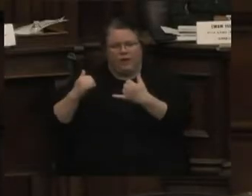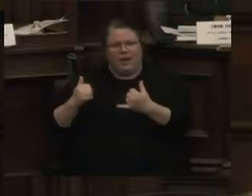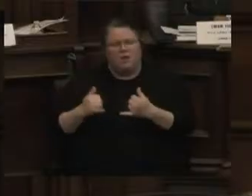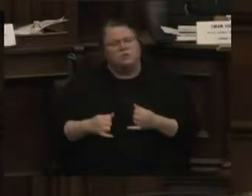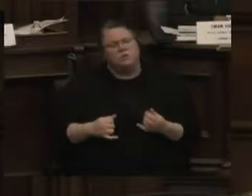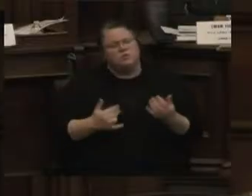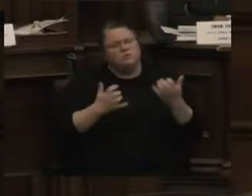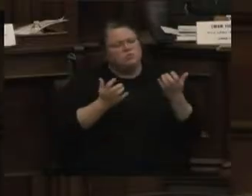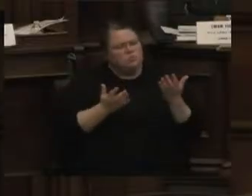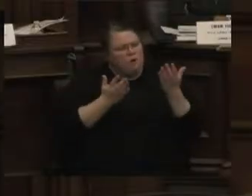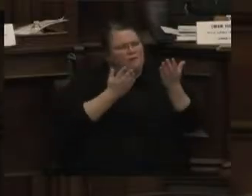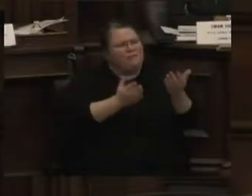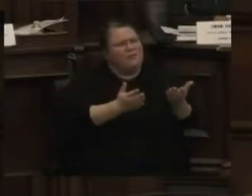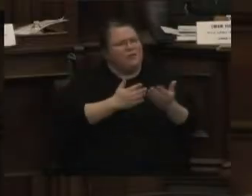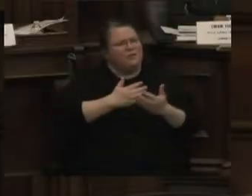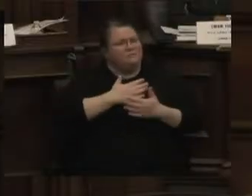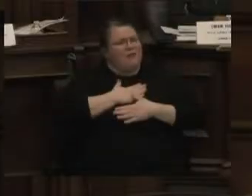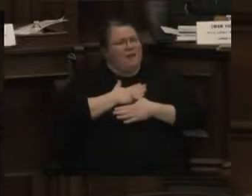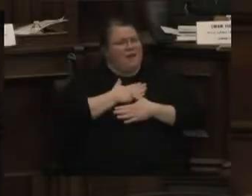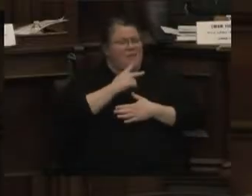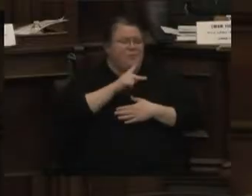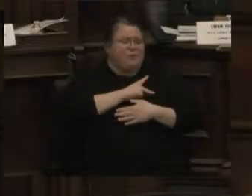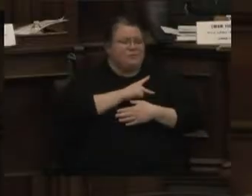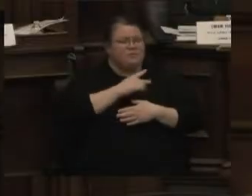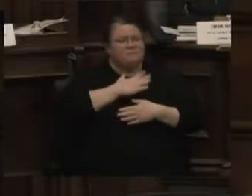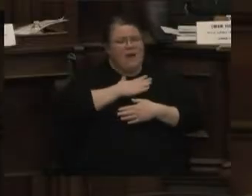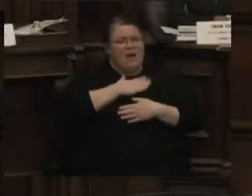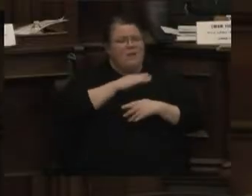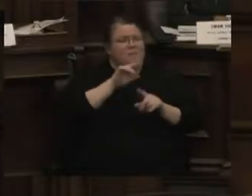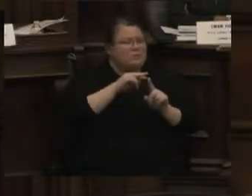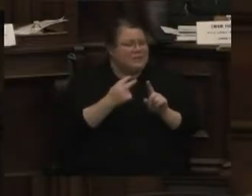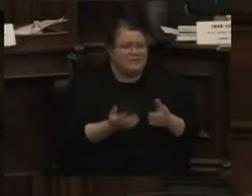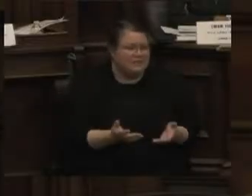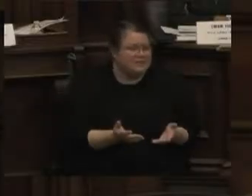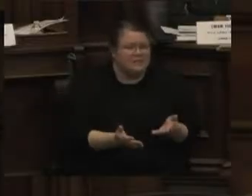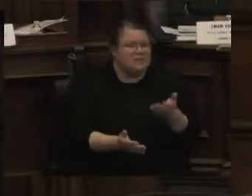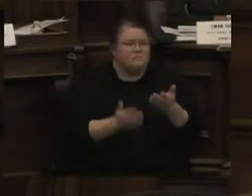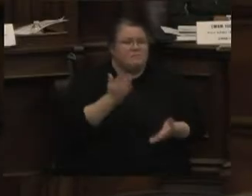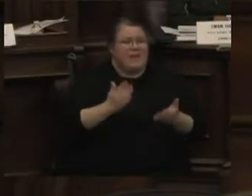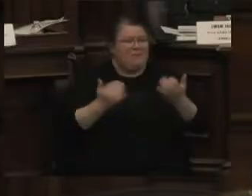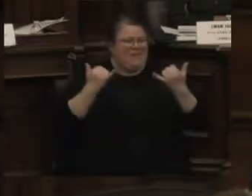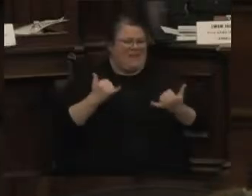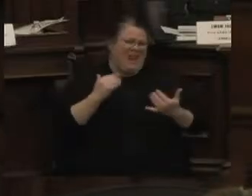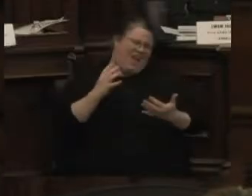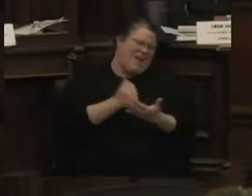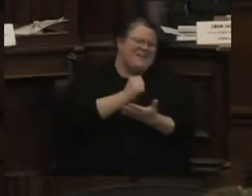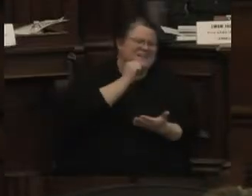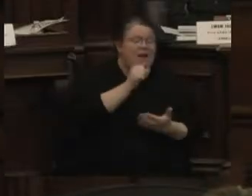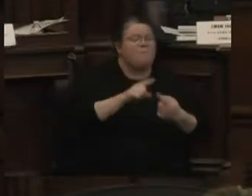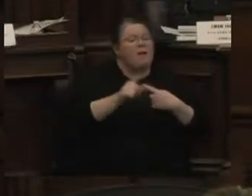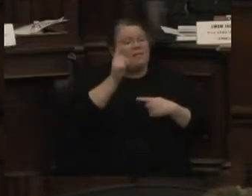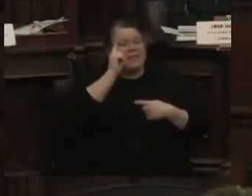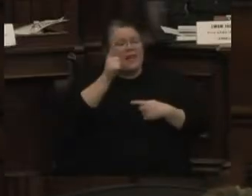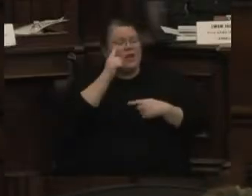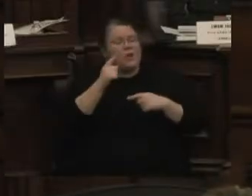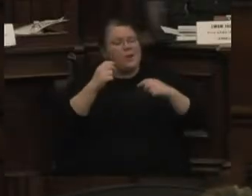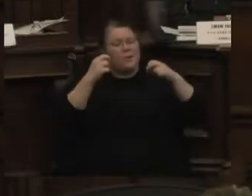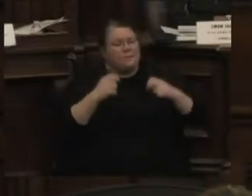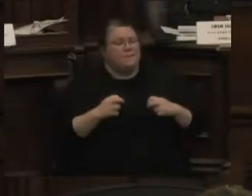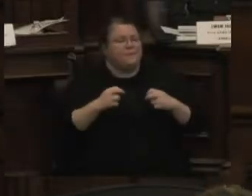focus of our work is on this policy work. Yes. So I just wanted to, you know, offer my